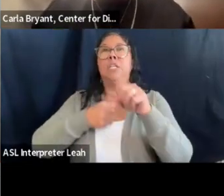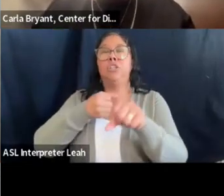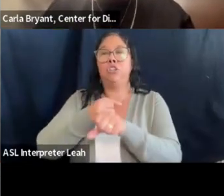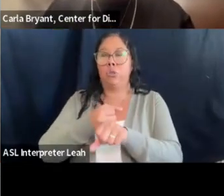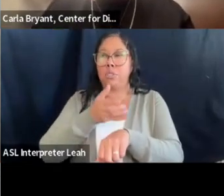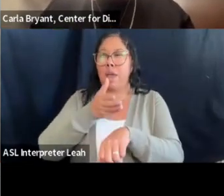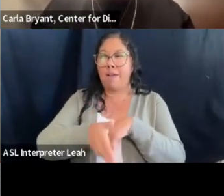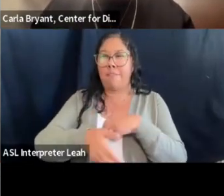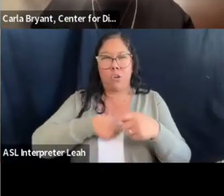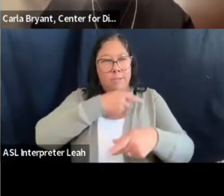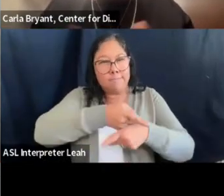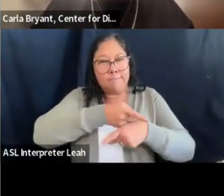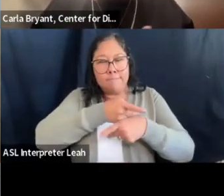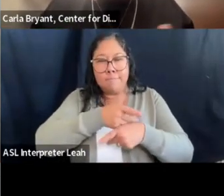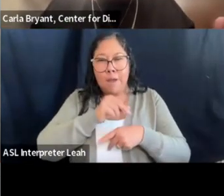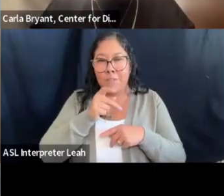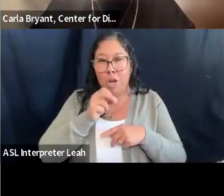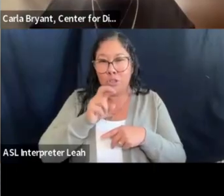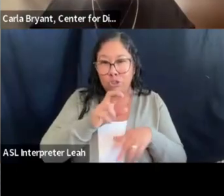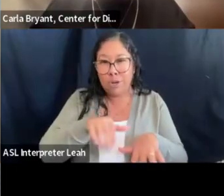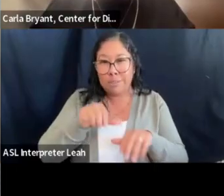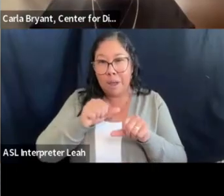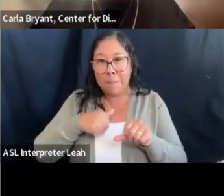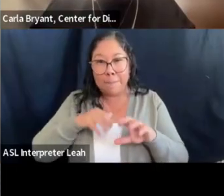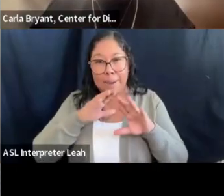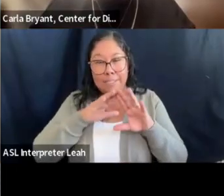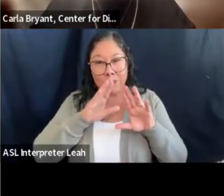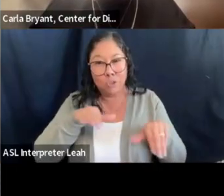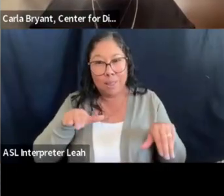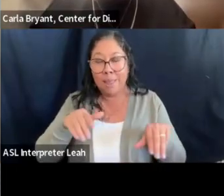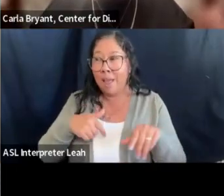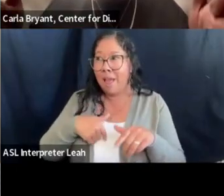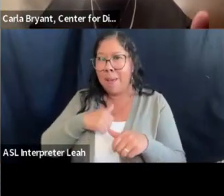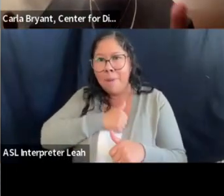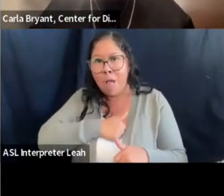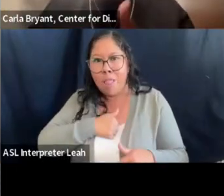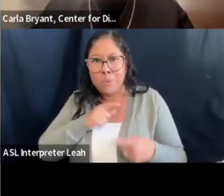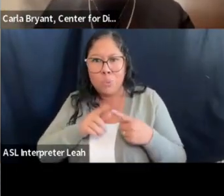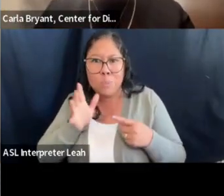fostered to adopt my children apologizing to parents that I knew not that I did not know